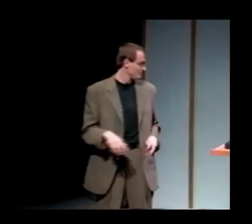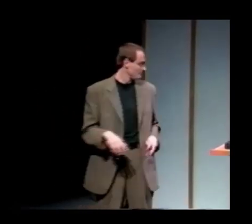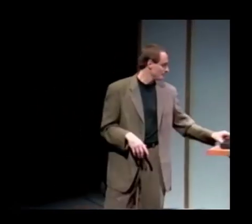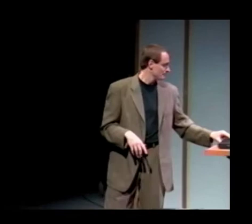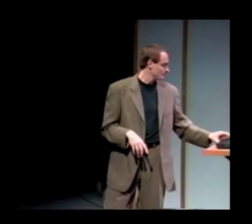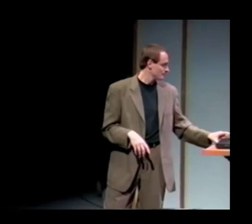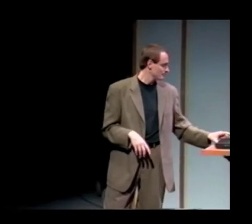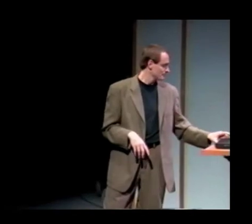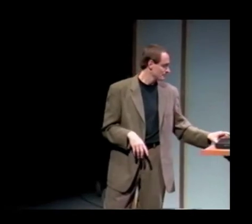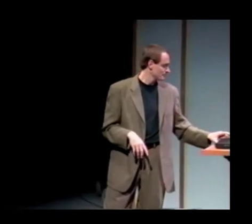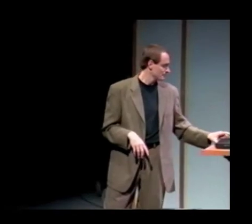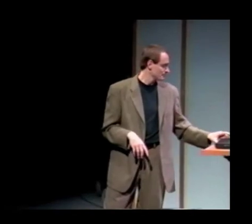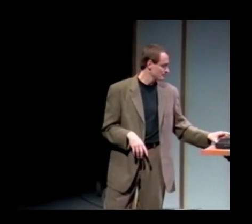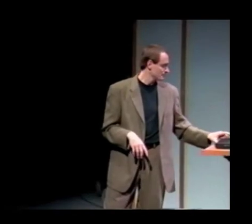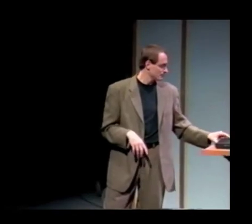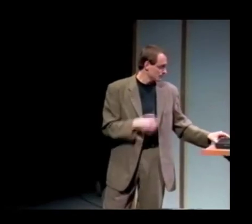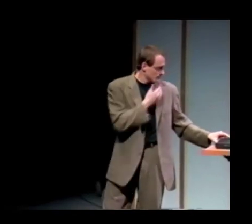SO ASL POETRY HAS THAT.